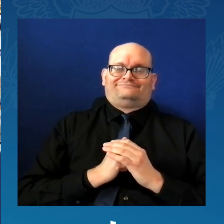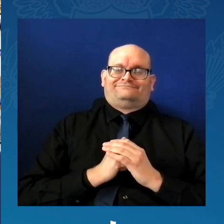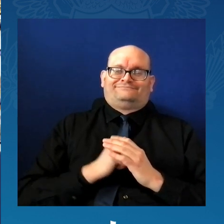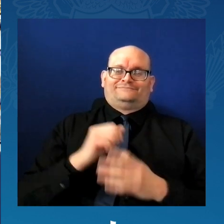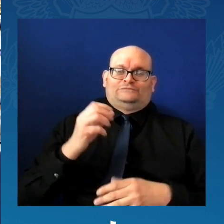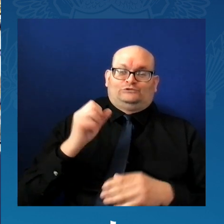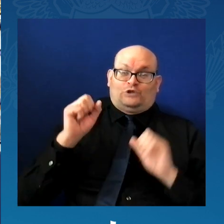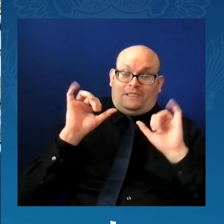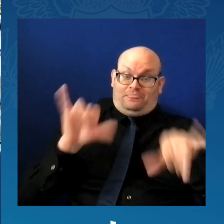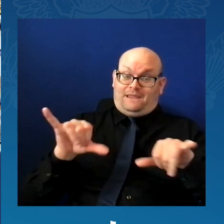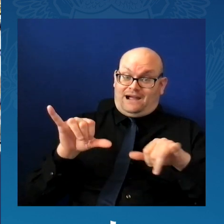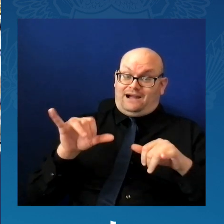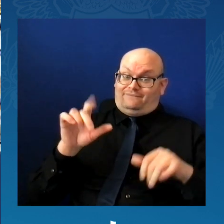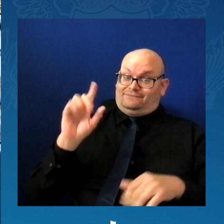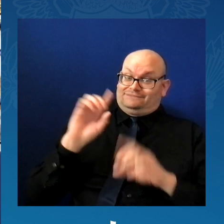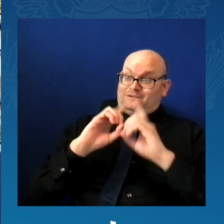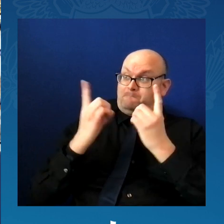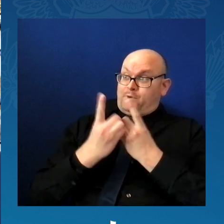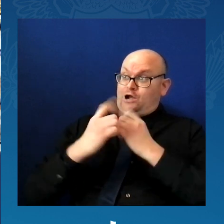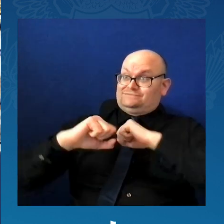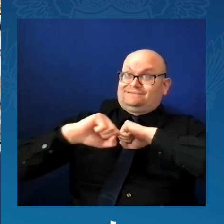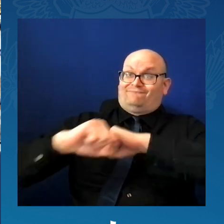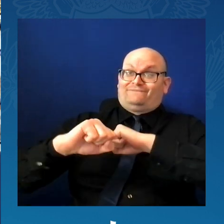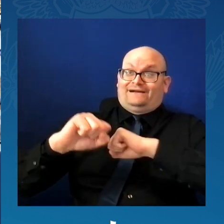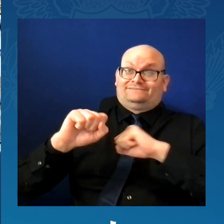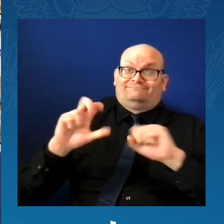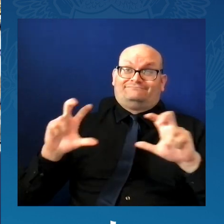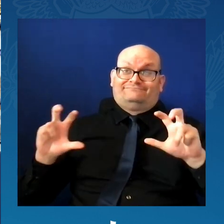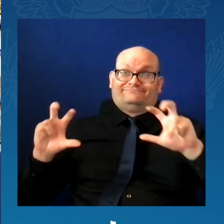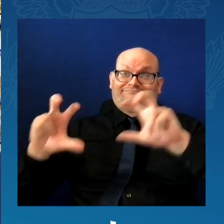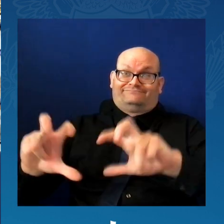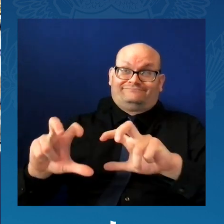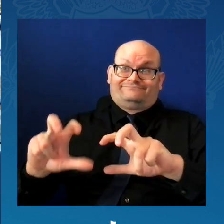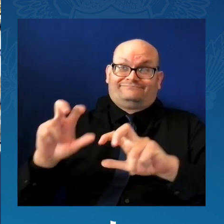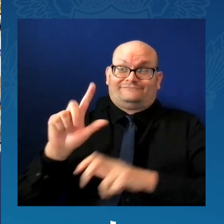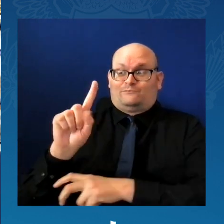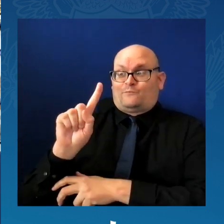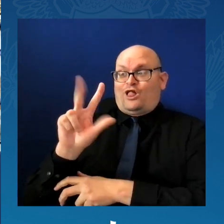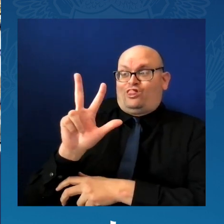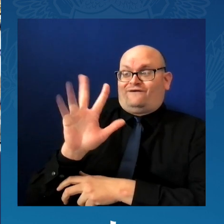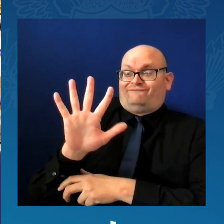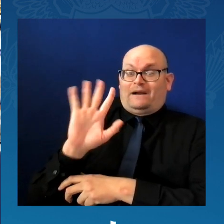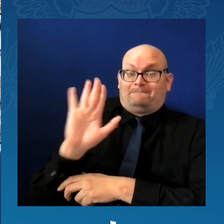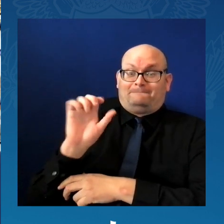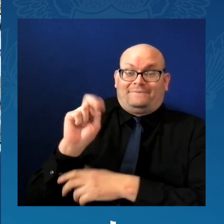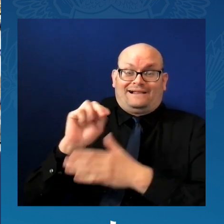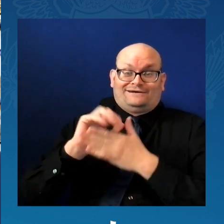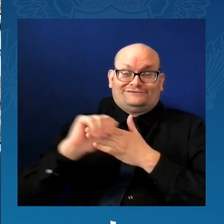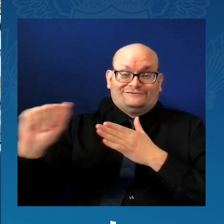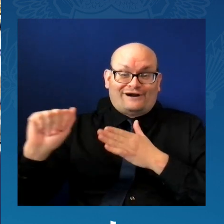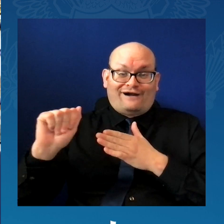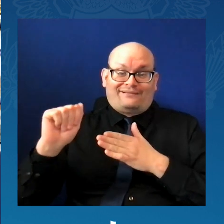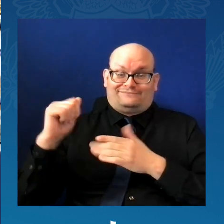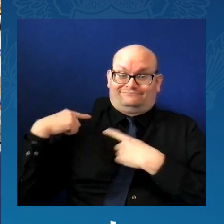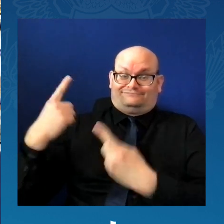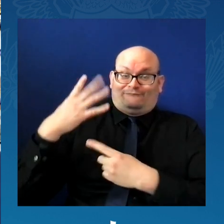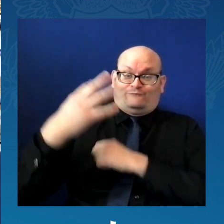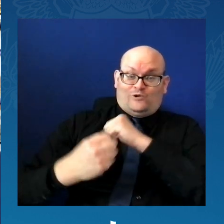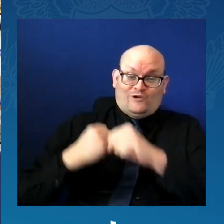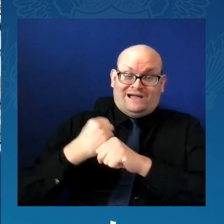Commercial space capabilities and services that enhance our ability to identify, characterize and respond to activities in space.